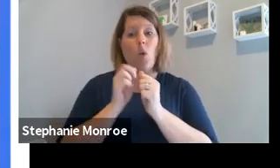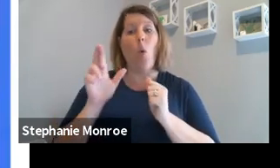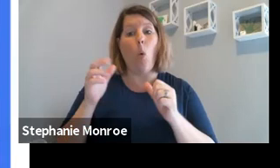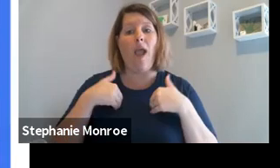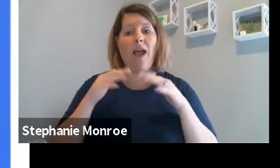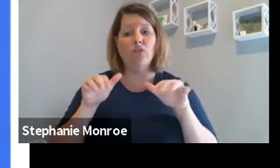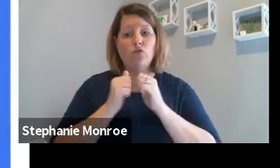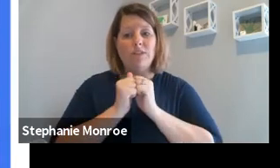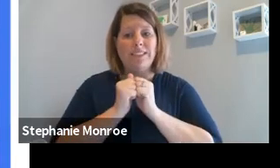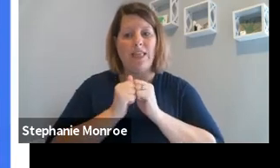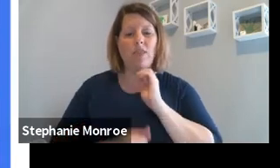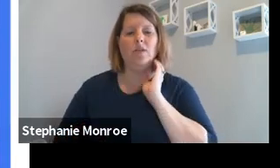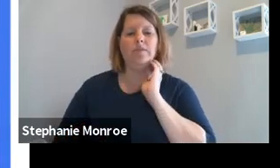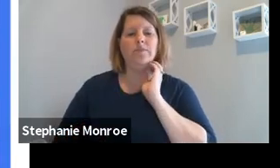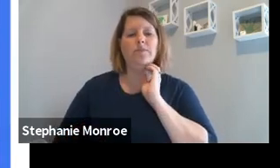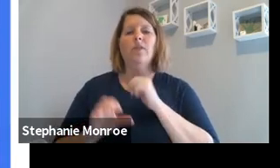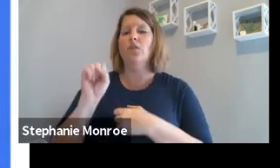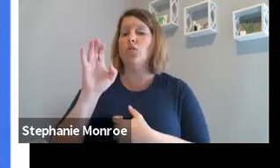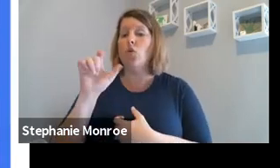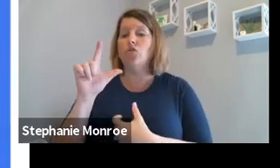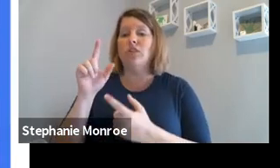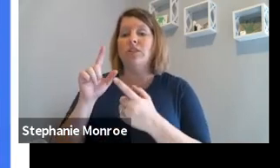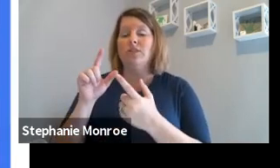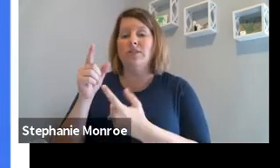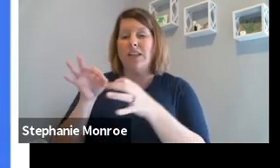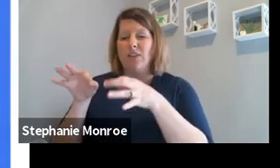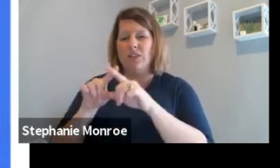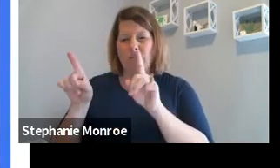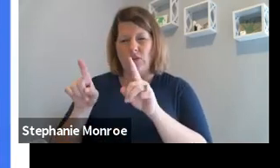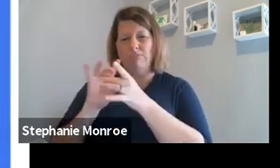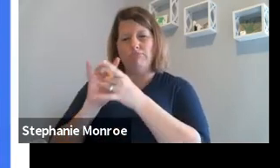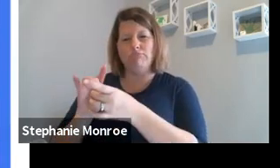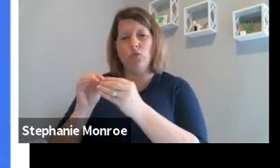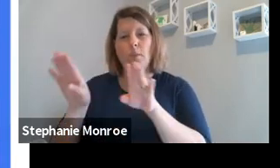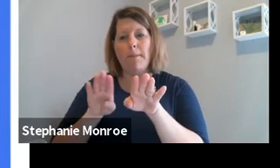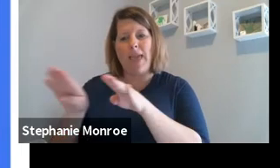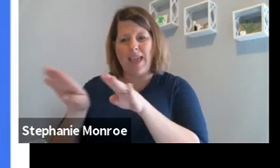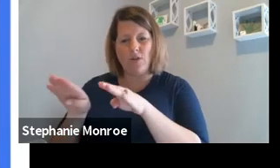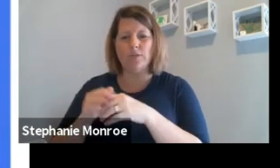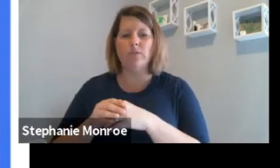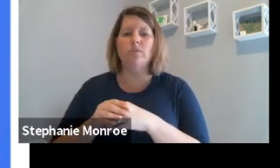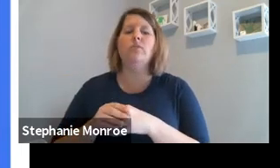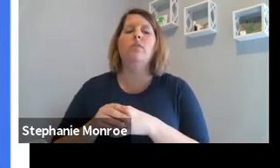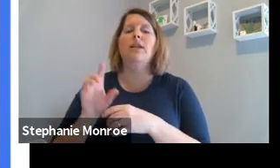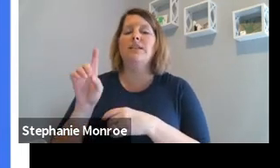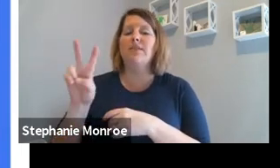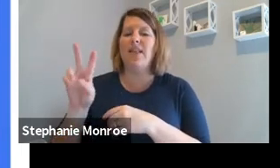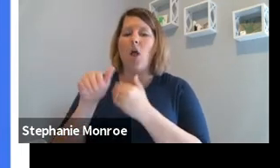The social definition is completely different and it has to do with behavior. Domestic violence is all behavior between intimate partners